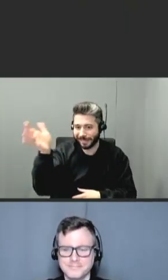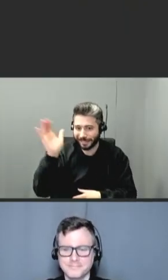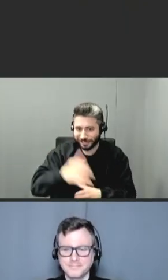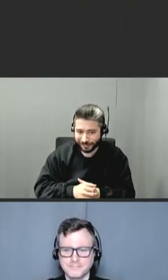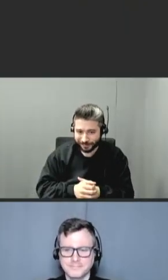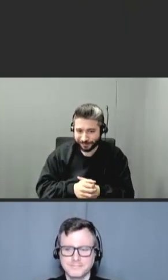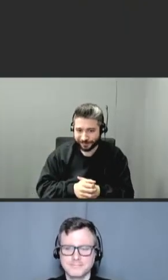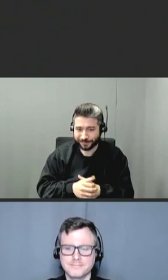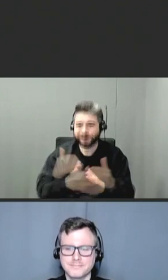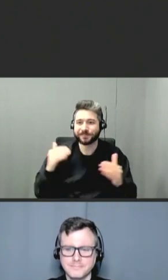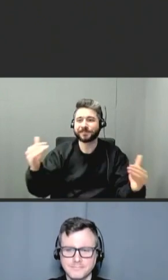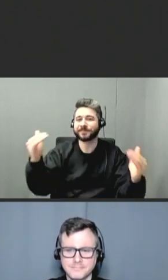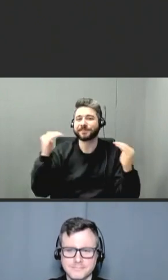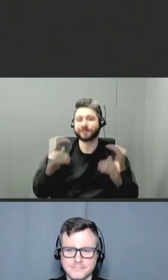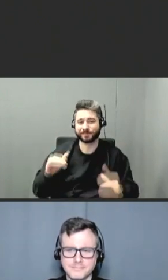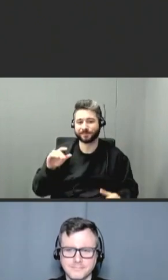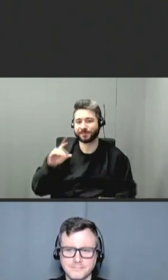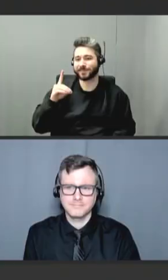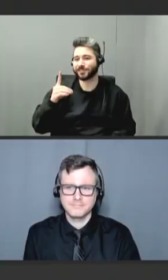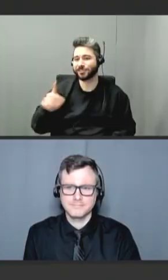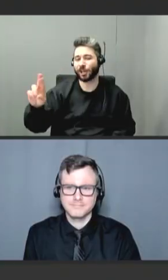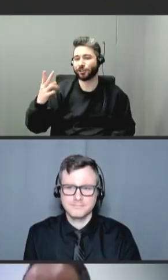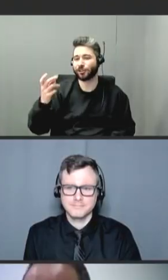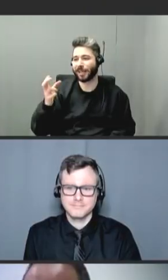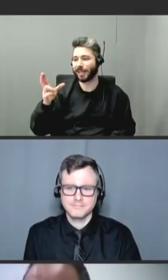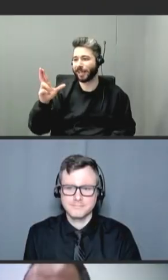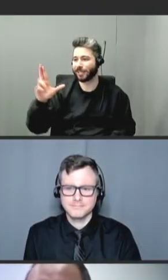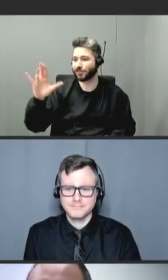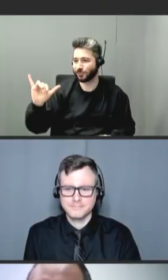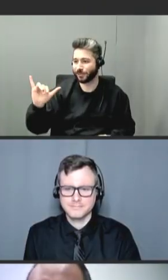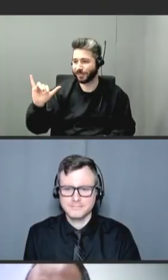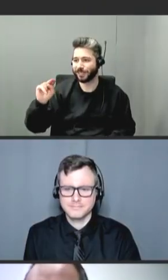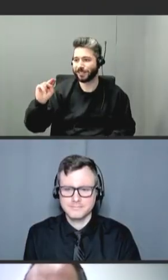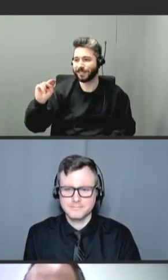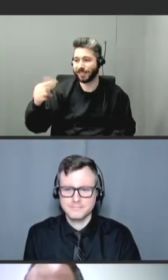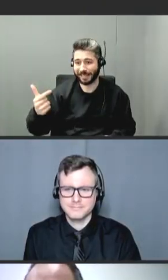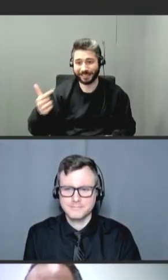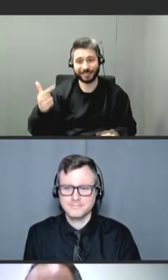Our next presenter is Dr. Henry Ng. Dr. Ng, your slides are up. You have the floor.